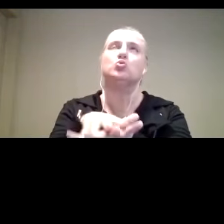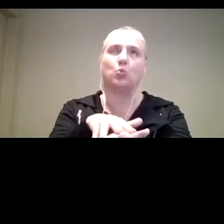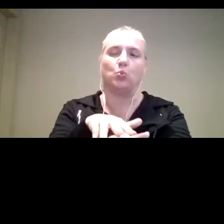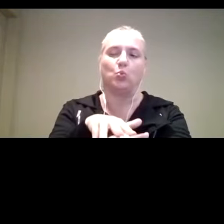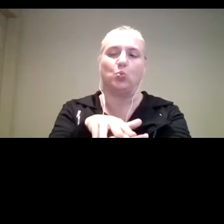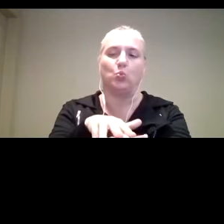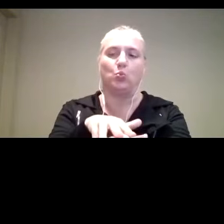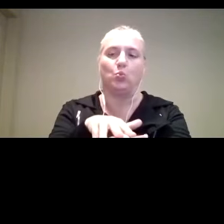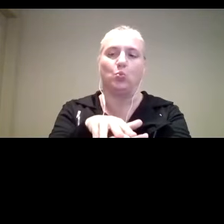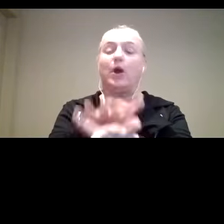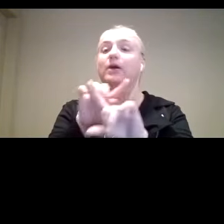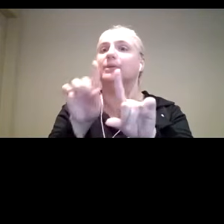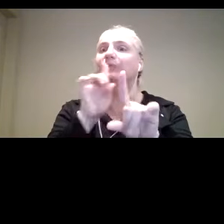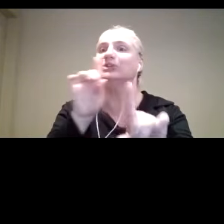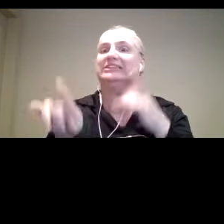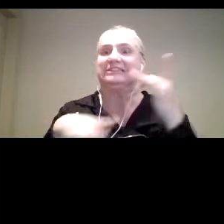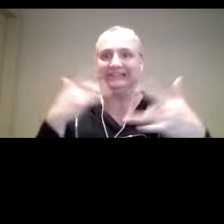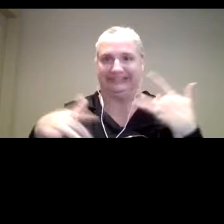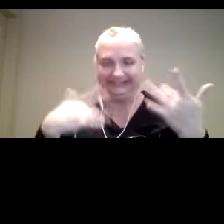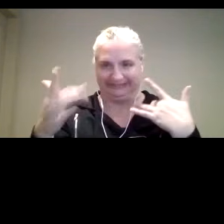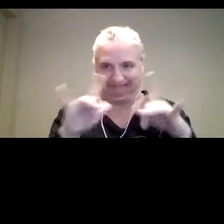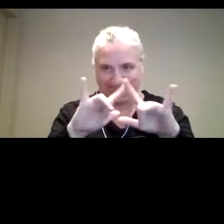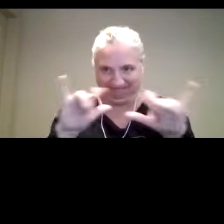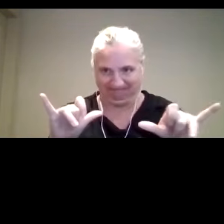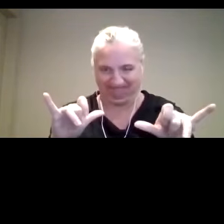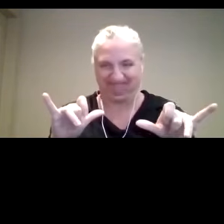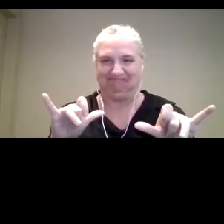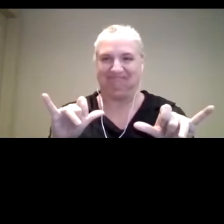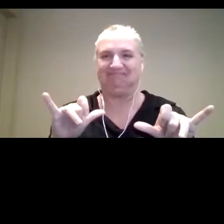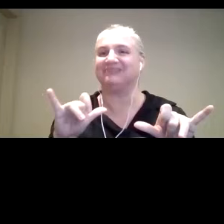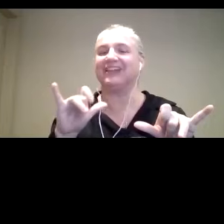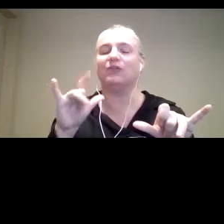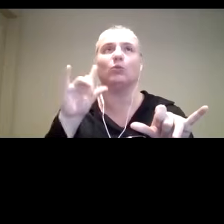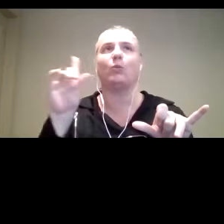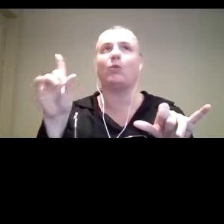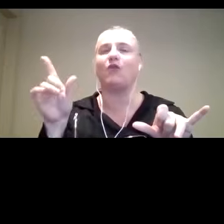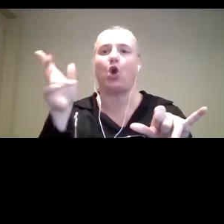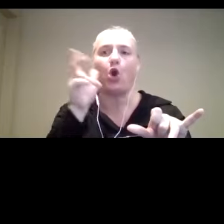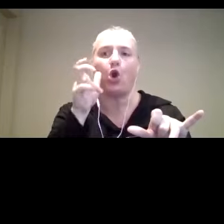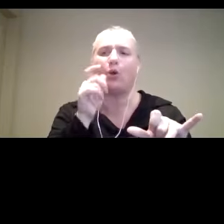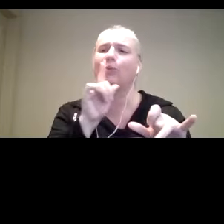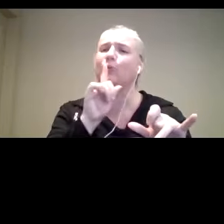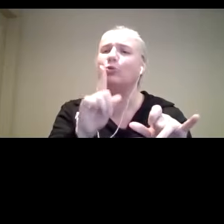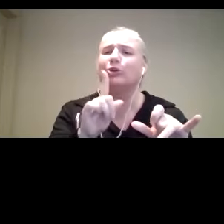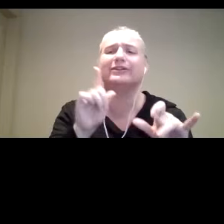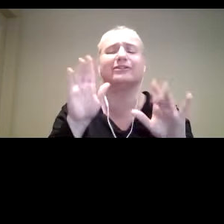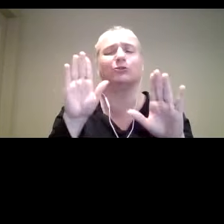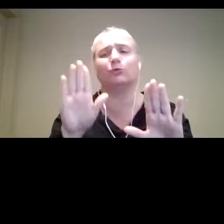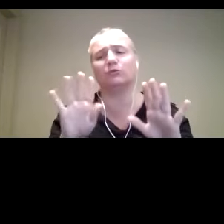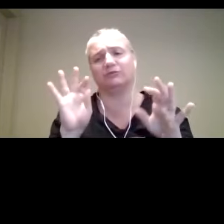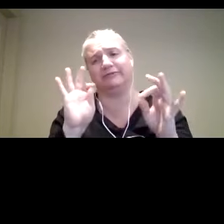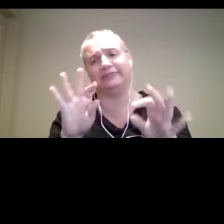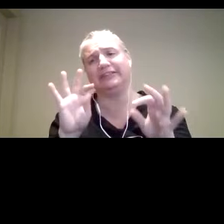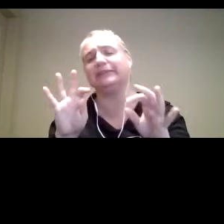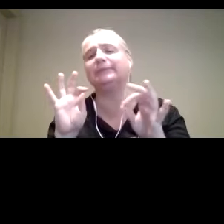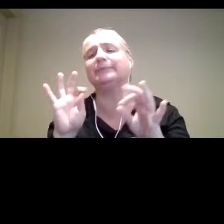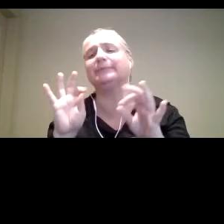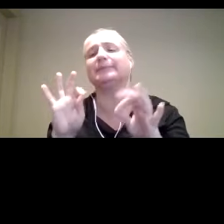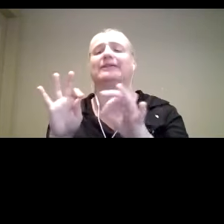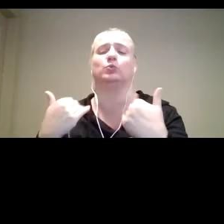[Nicki] But we are very excited about this. And we have heard nothing but really great feedback because we know that this is something